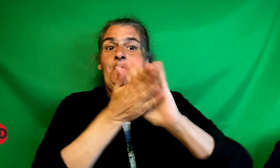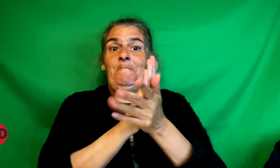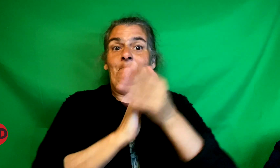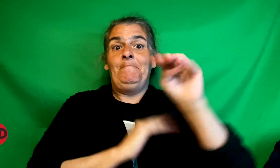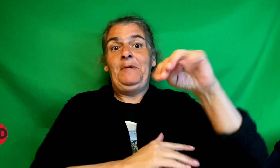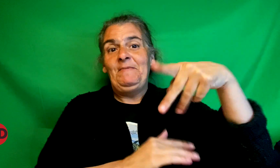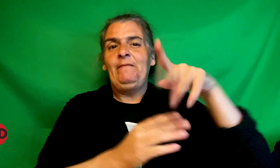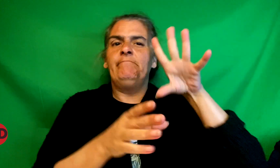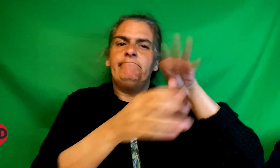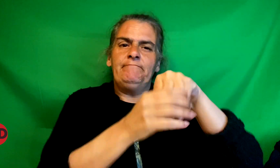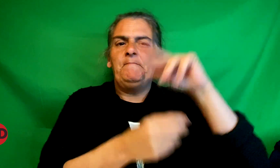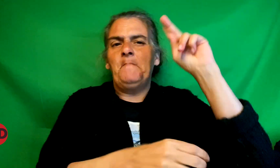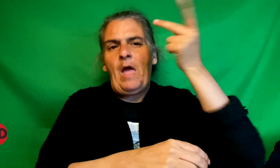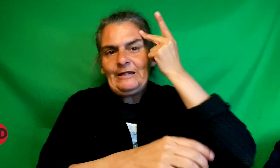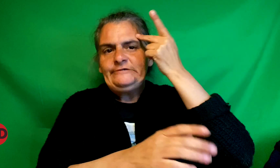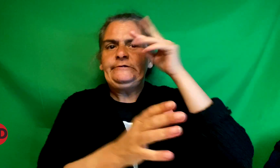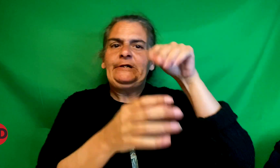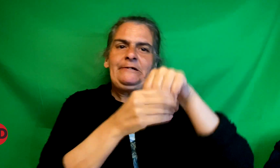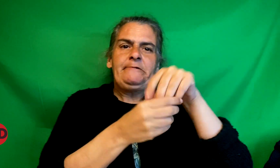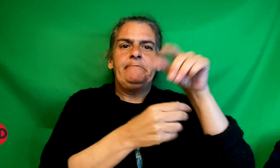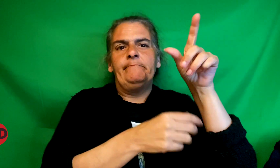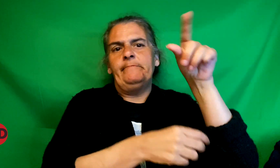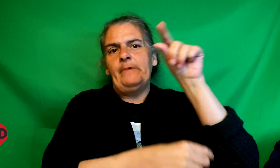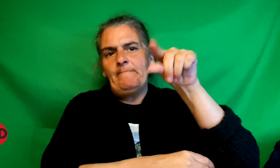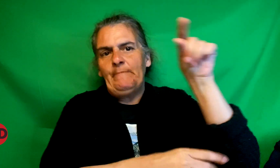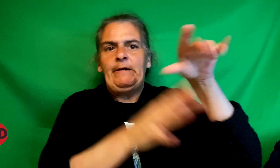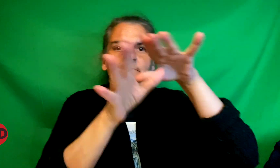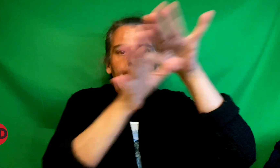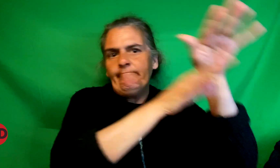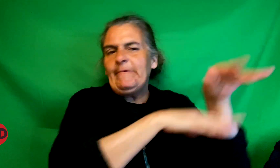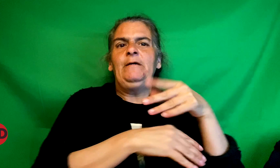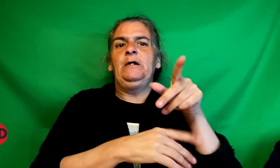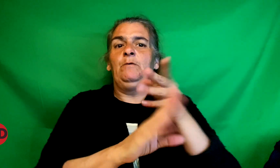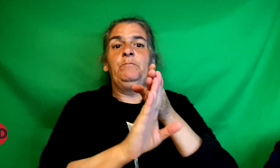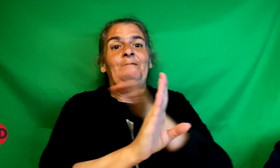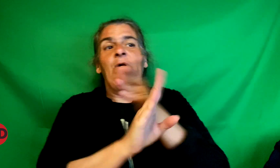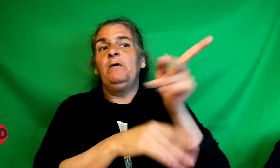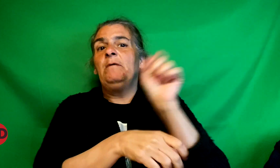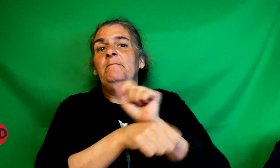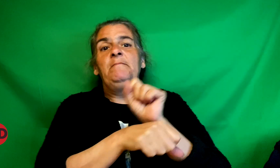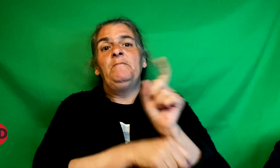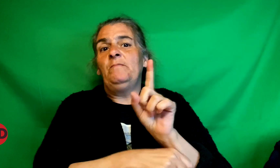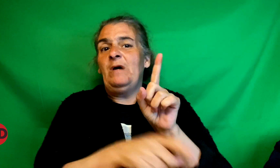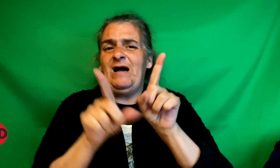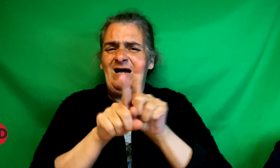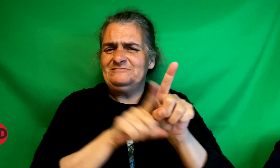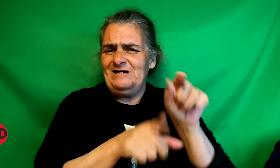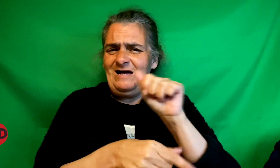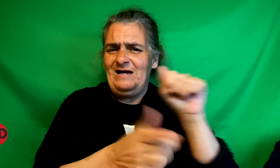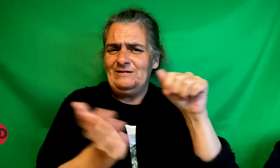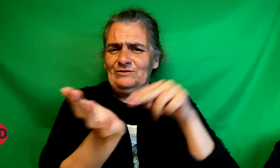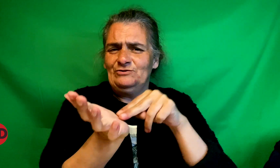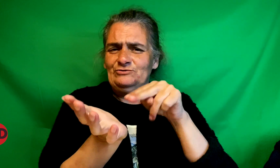in government, she was a nurse. You know we, the Deaf community